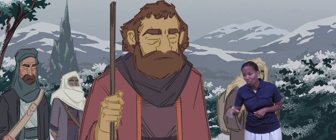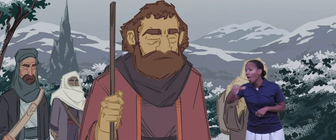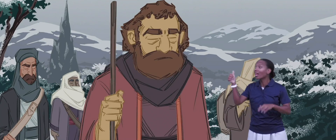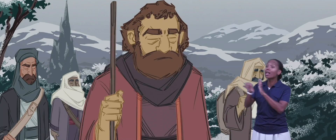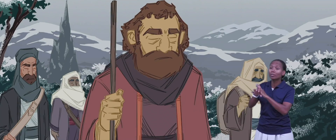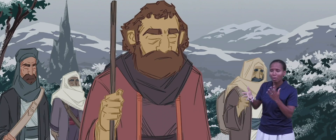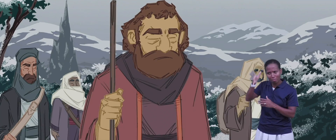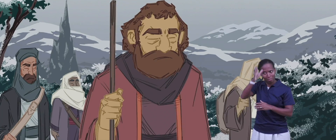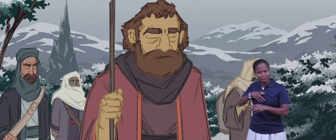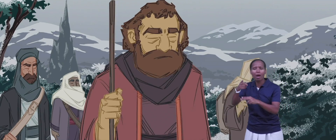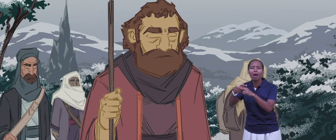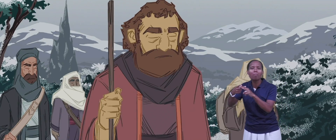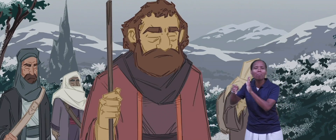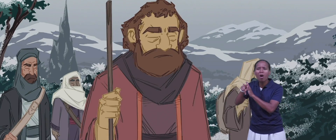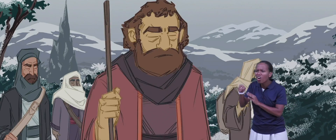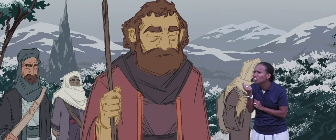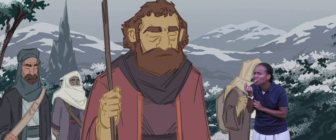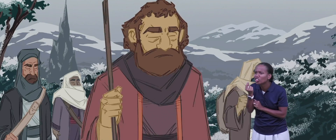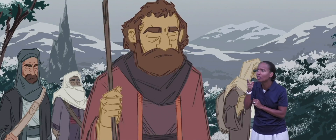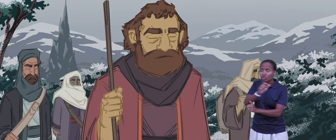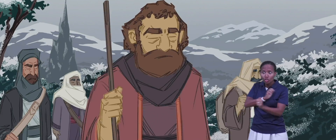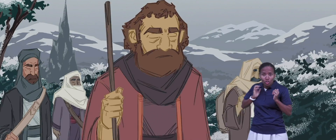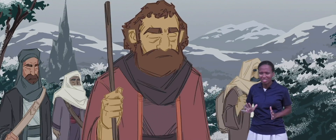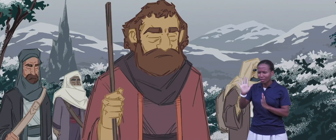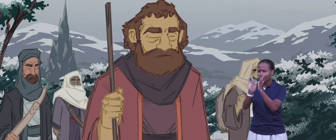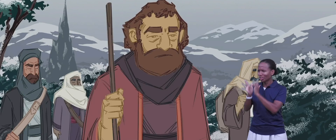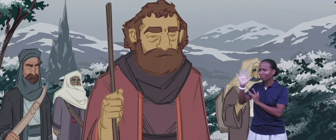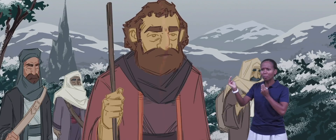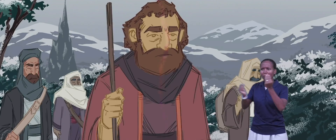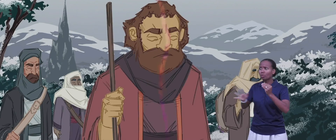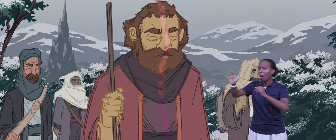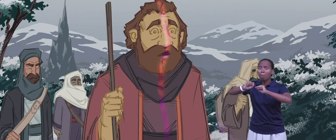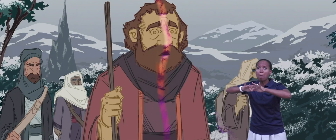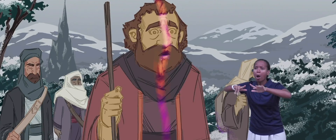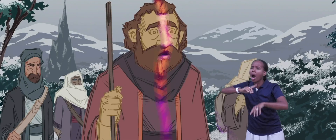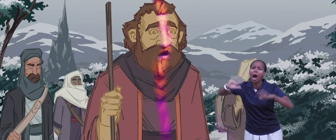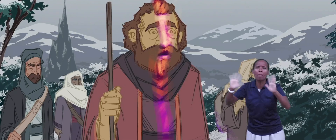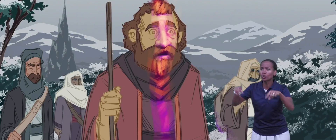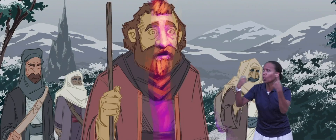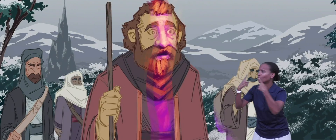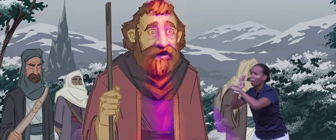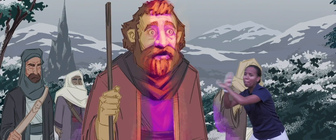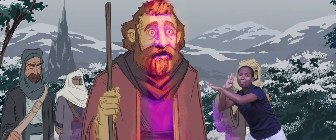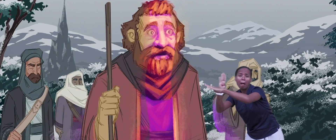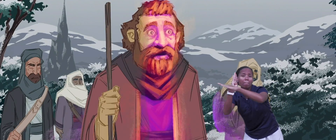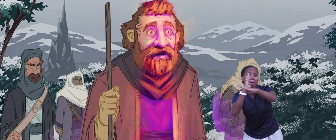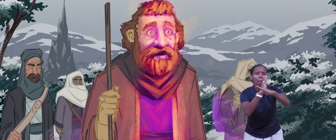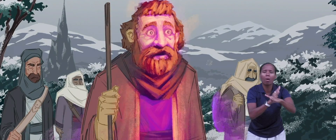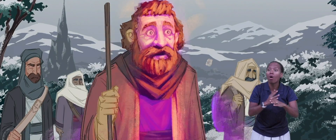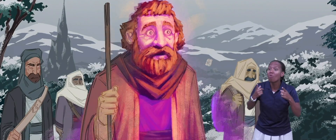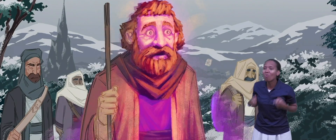Tim: Or think about the apostle Paul, who was trying to stop the movement of Jesus.